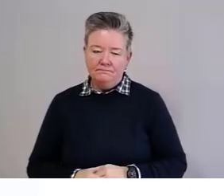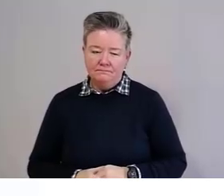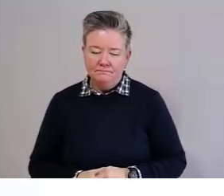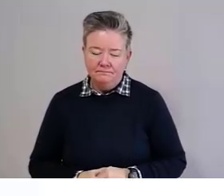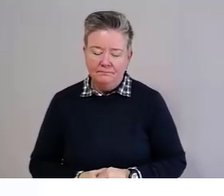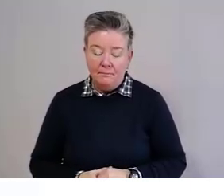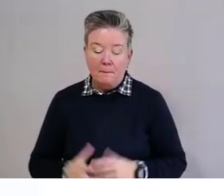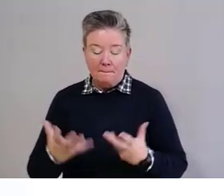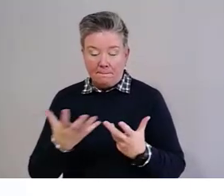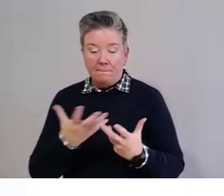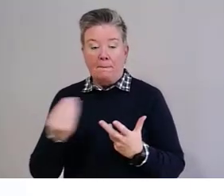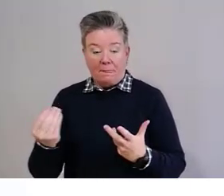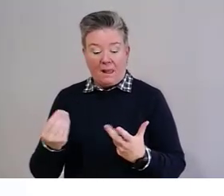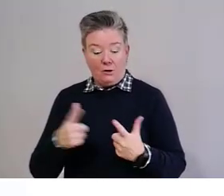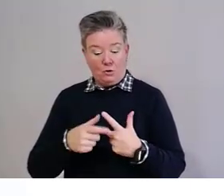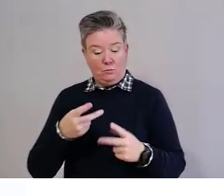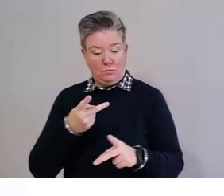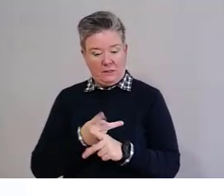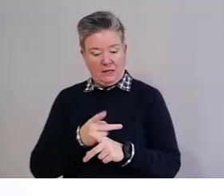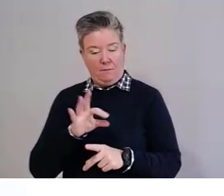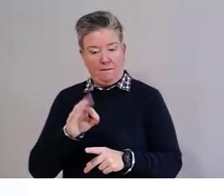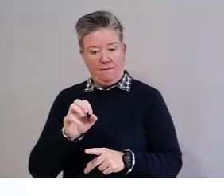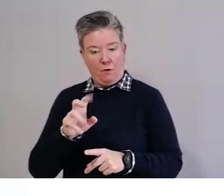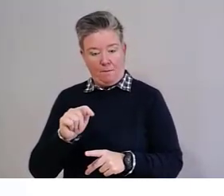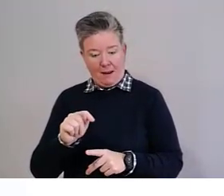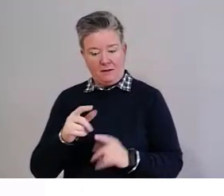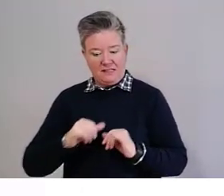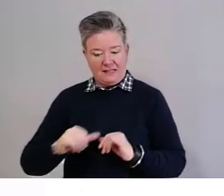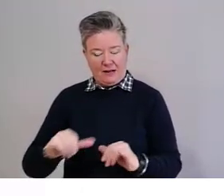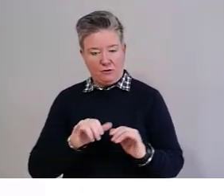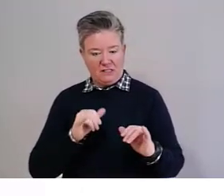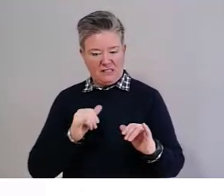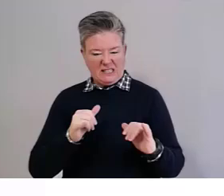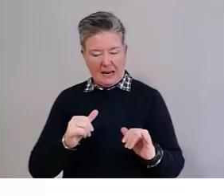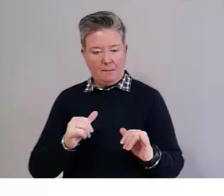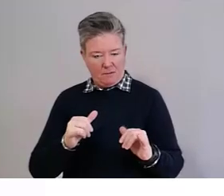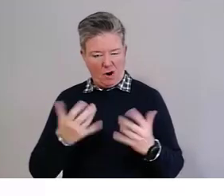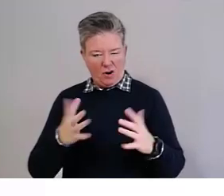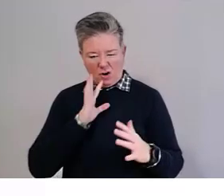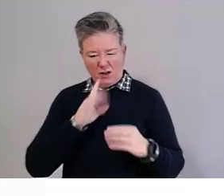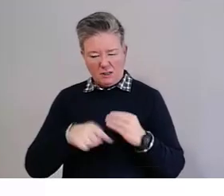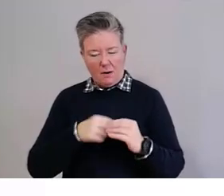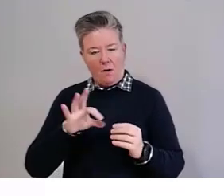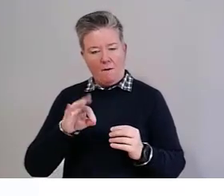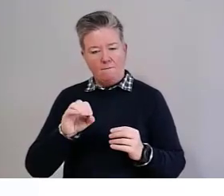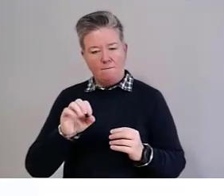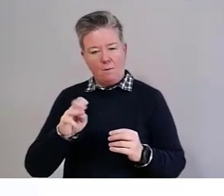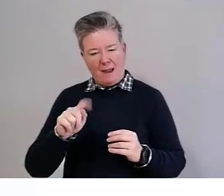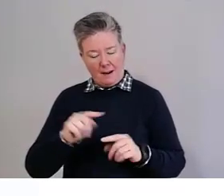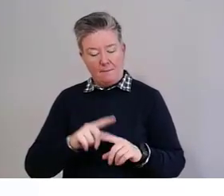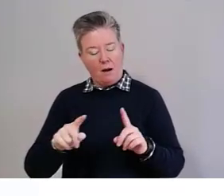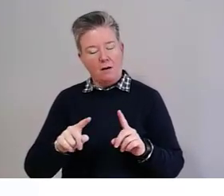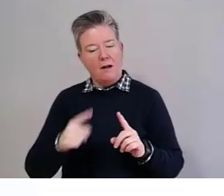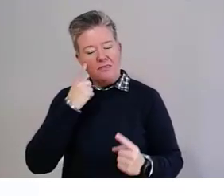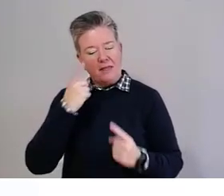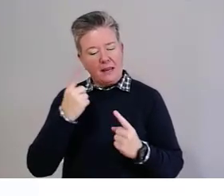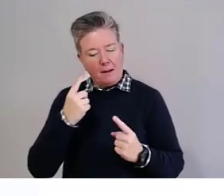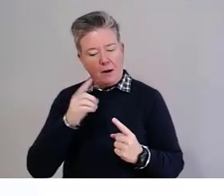In addition to keeping formatting standards similar as what was already discussed, consider the reader accessibility